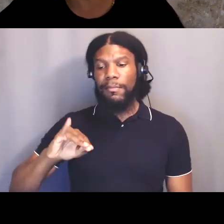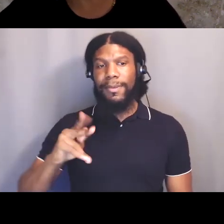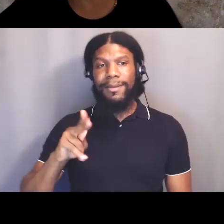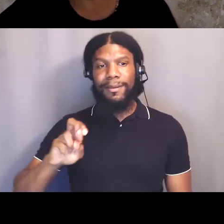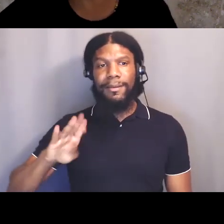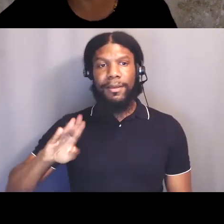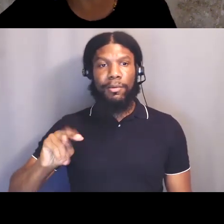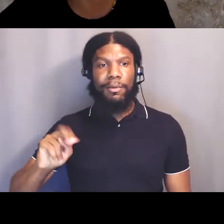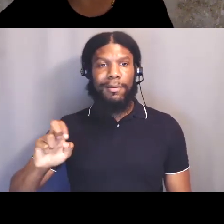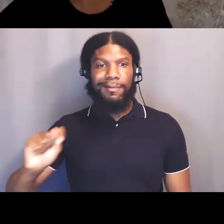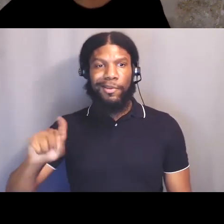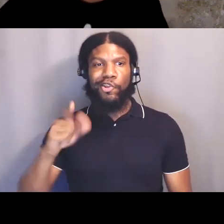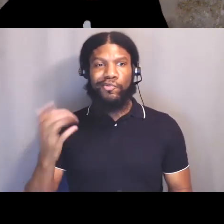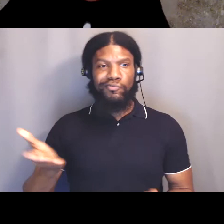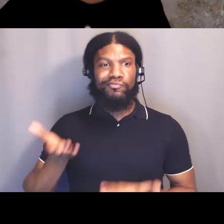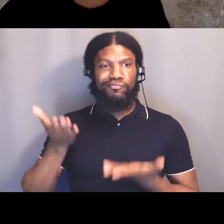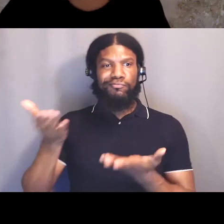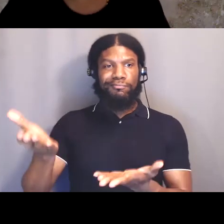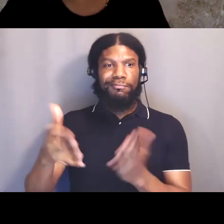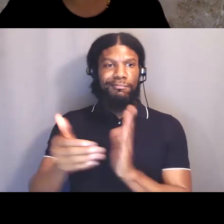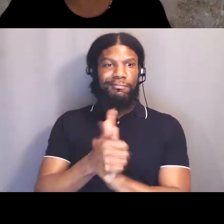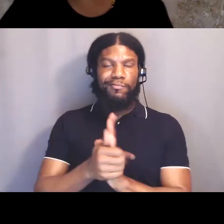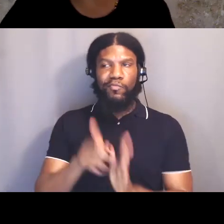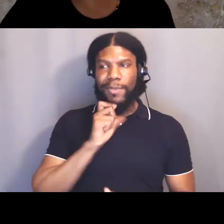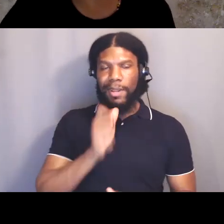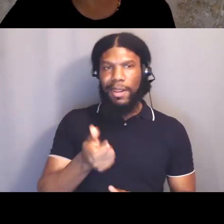It's actually not a motion, to pull back a spending item